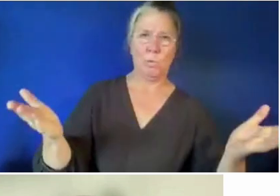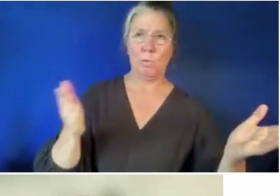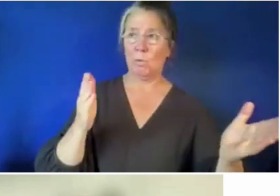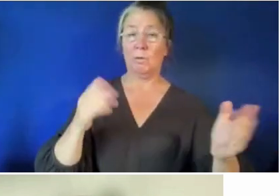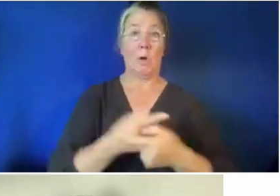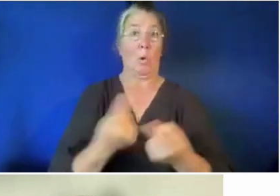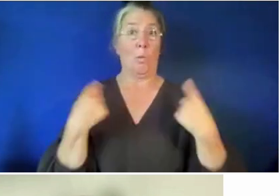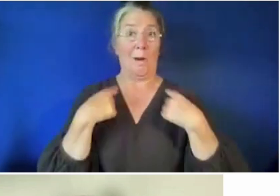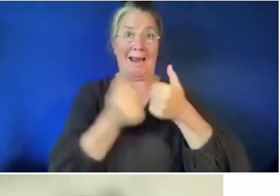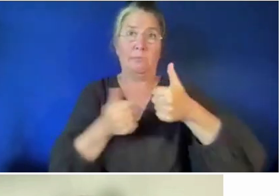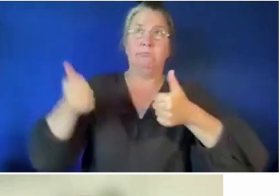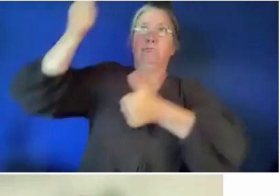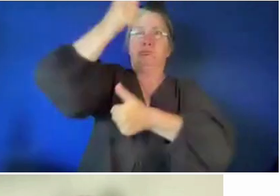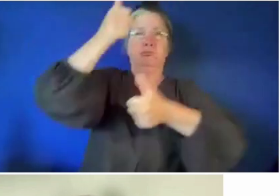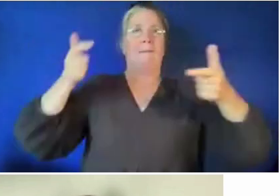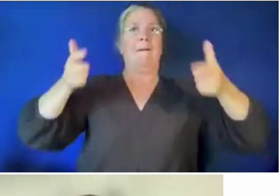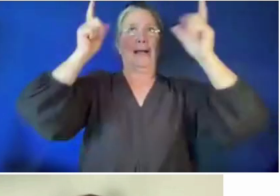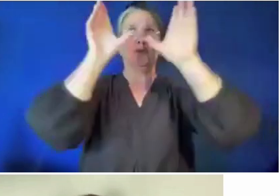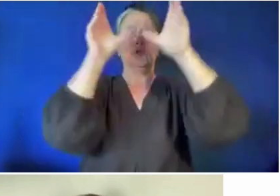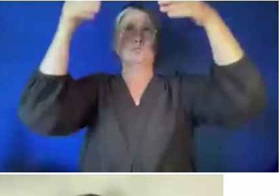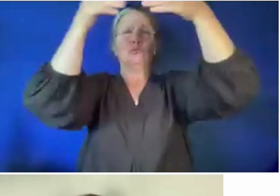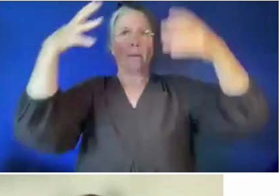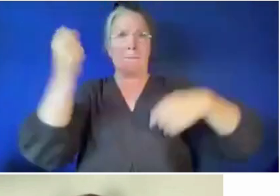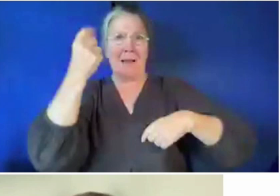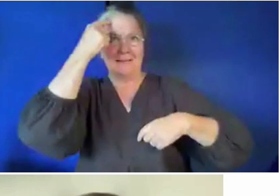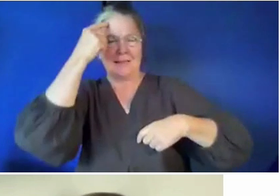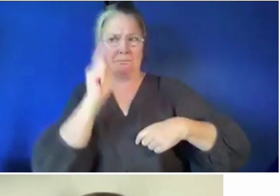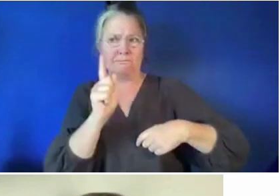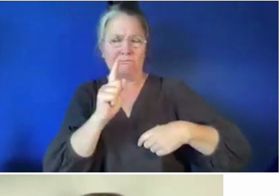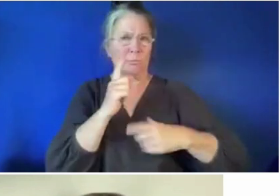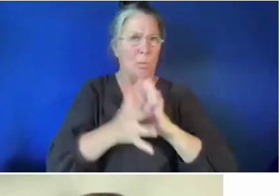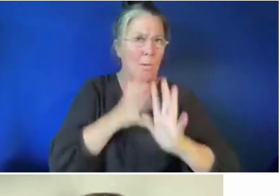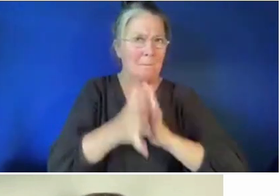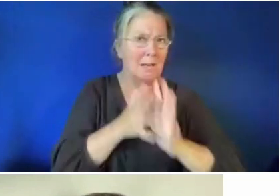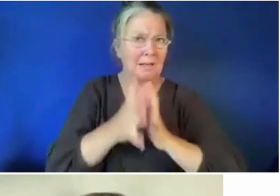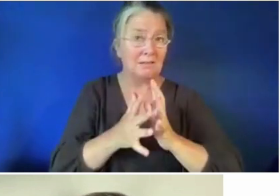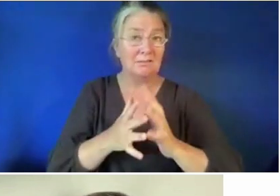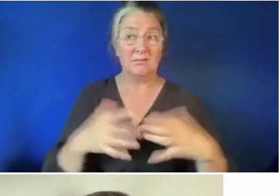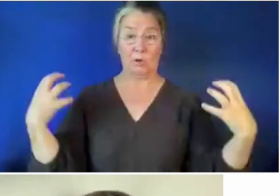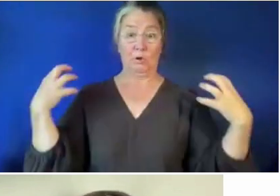There's been a lot of reflection on that, including from the commissioner and the head of PM&C,